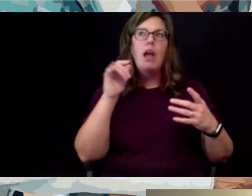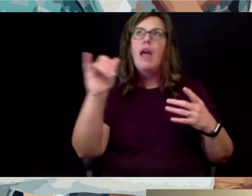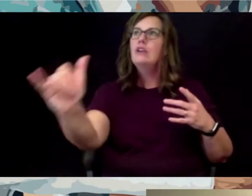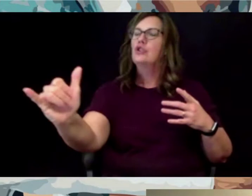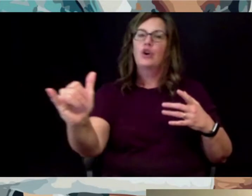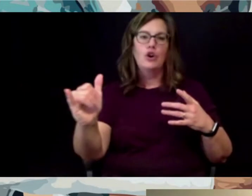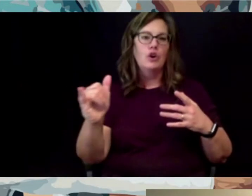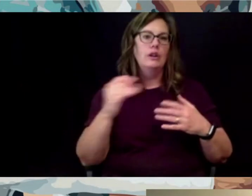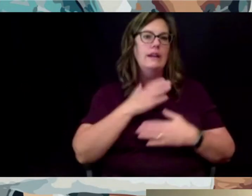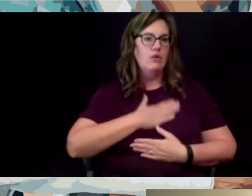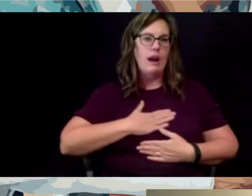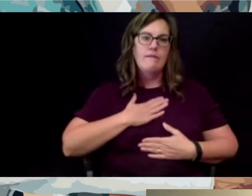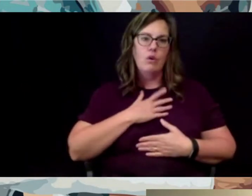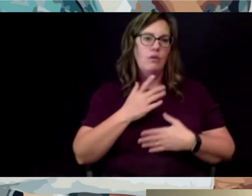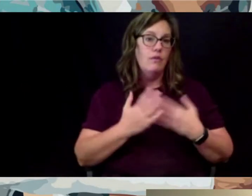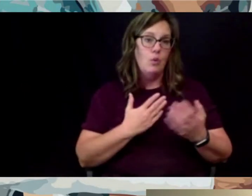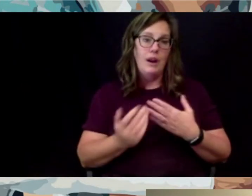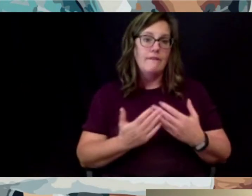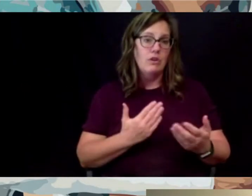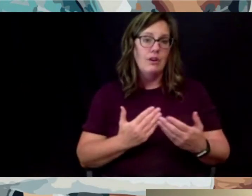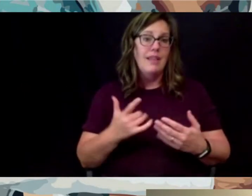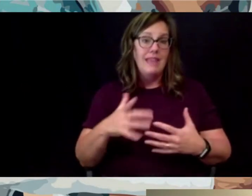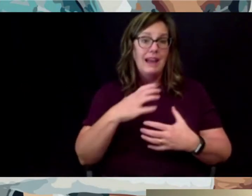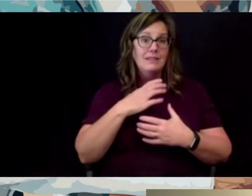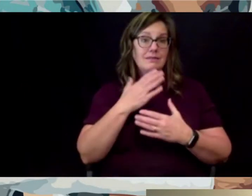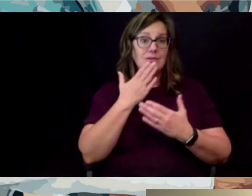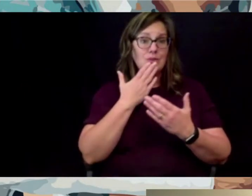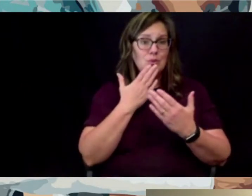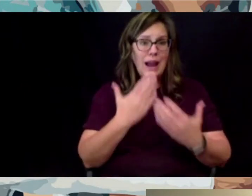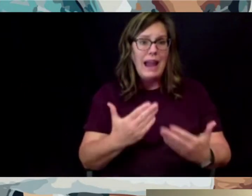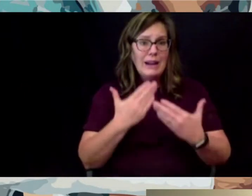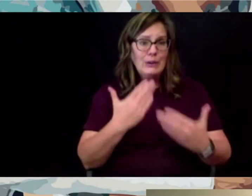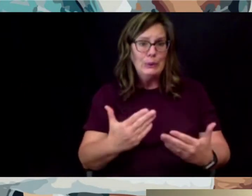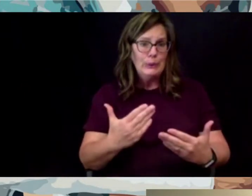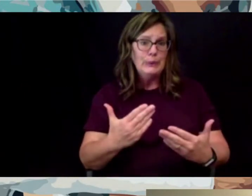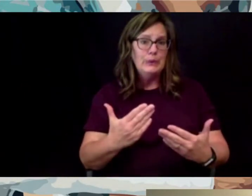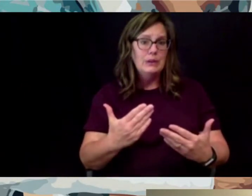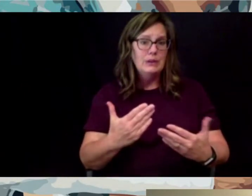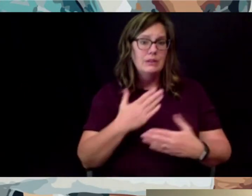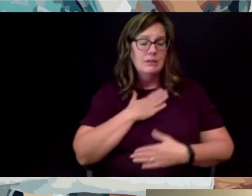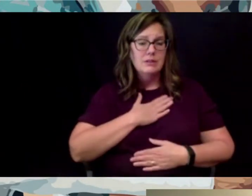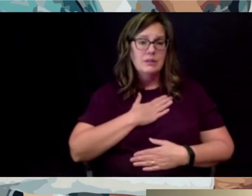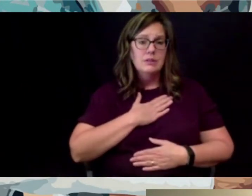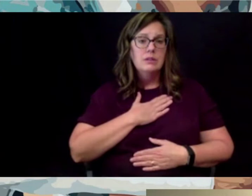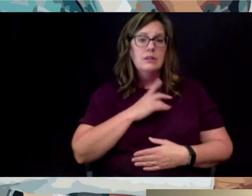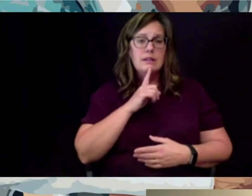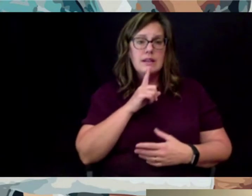and that gratefulness that gratitude is an exceptionally positive place to be